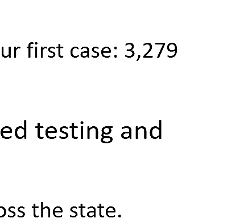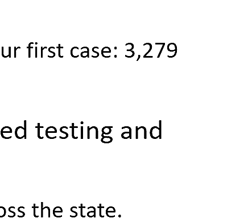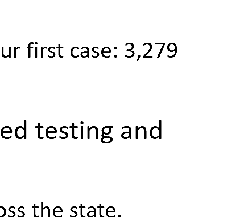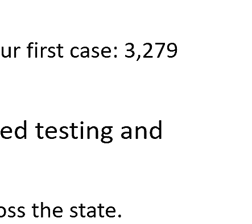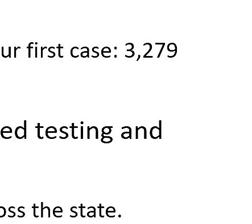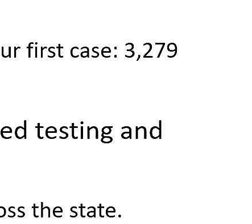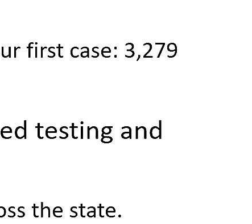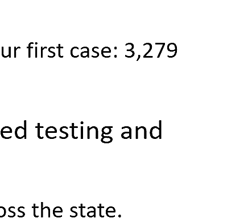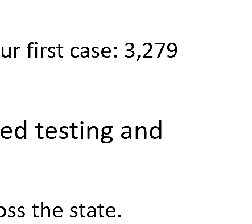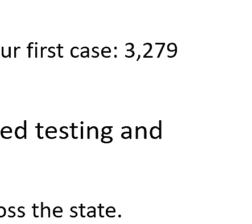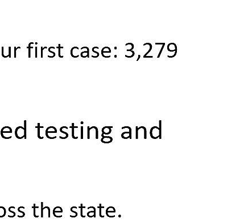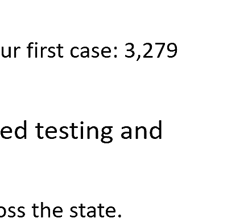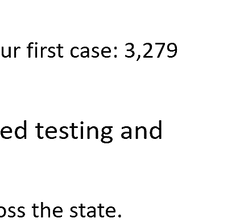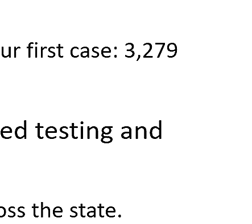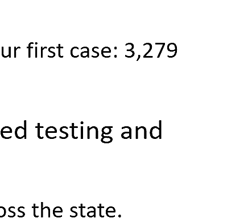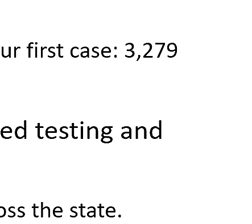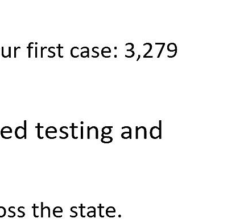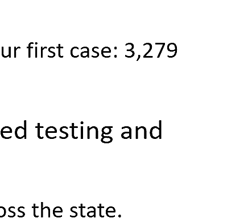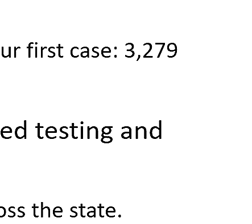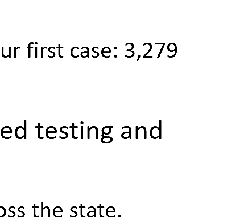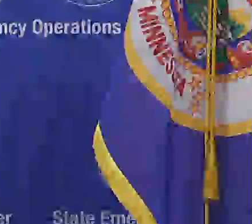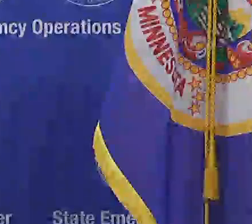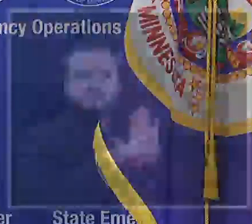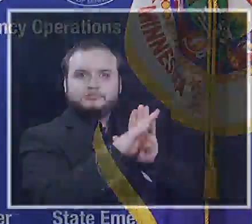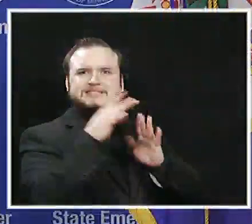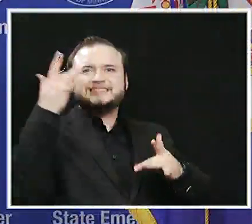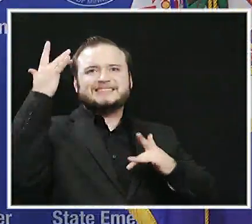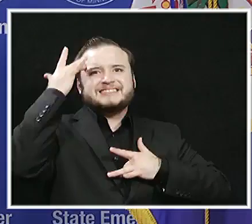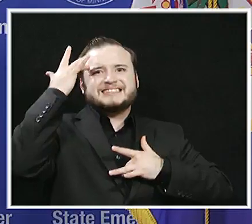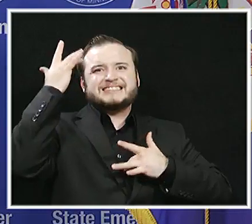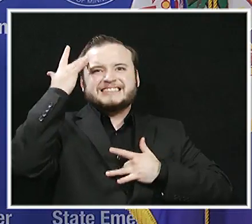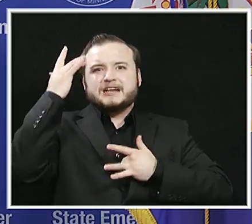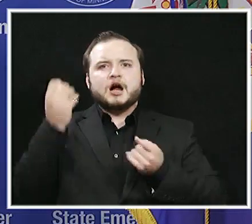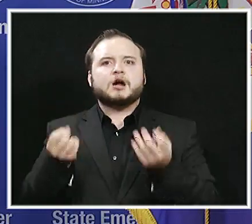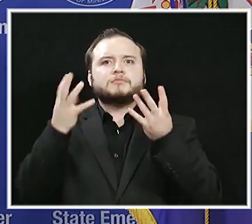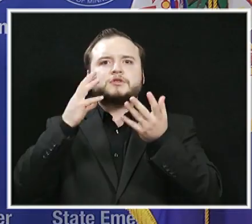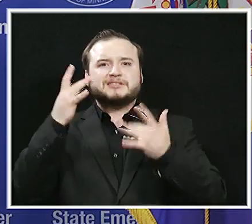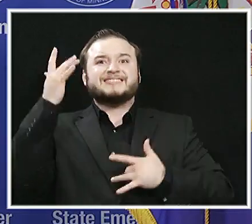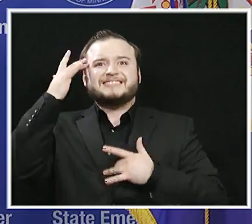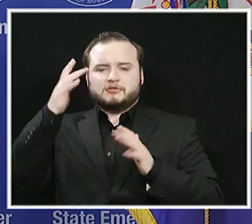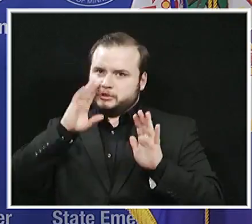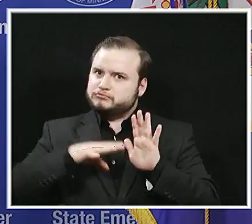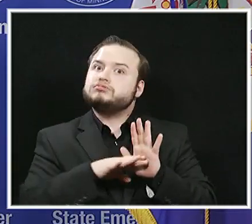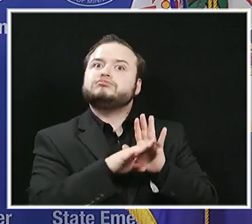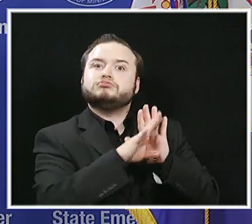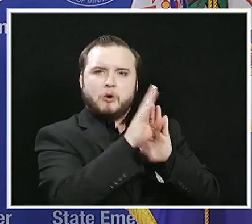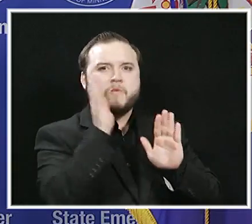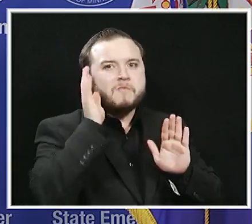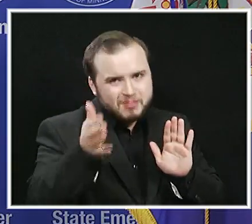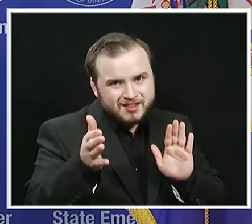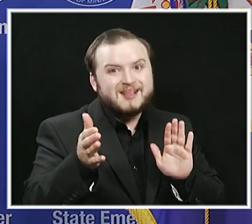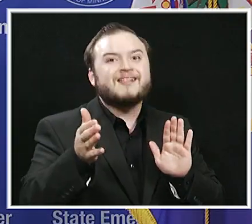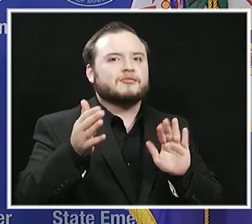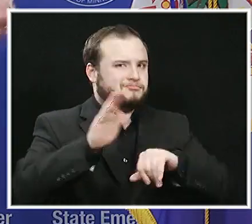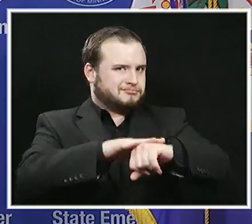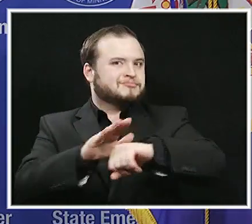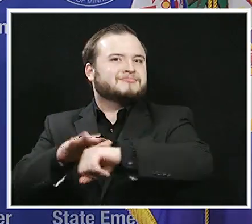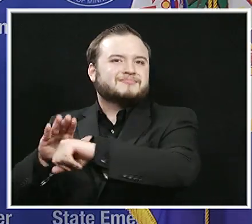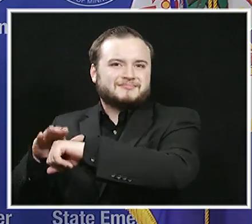see numbers, you're going to see Minnesota has more cases confirmed, things wars